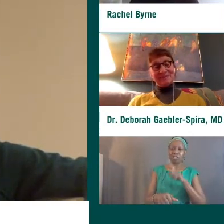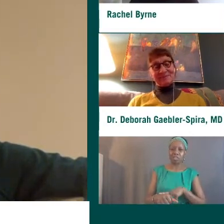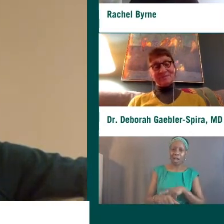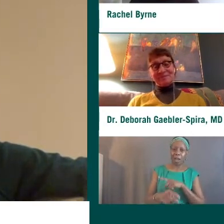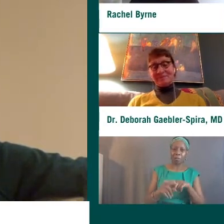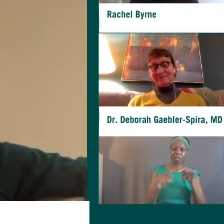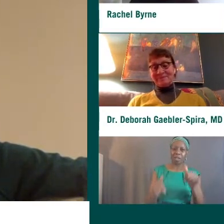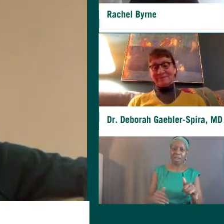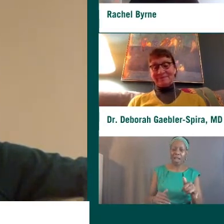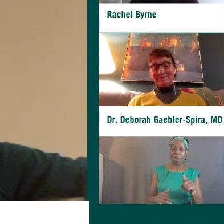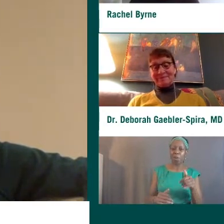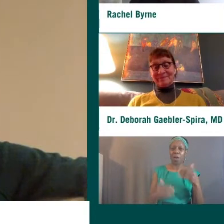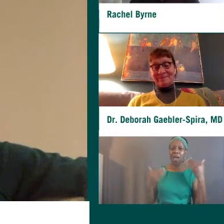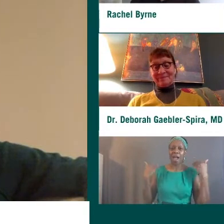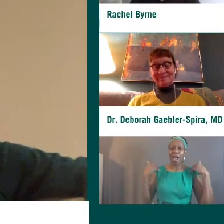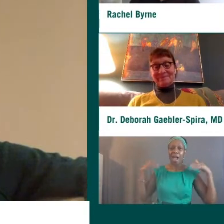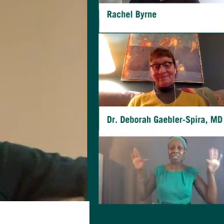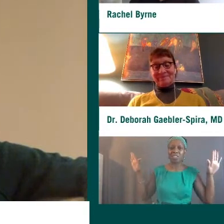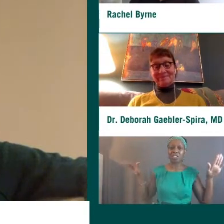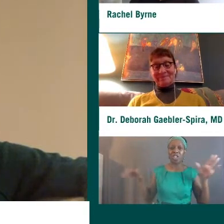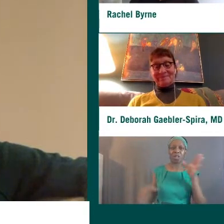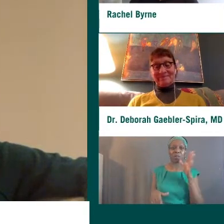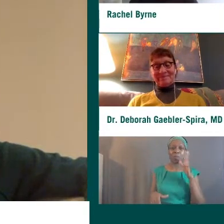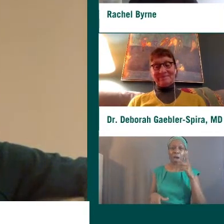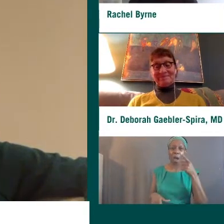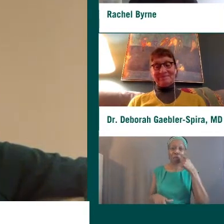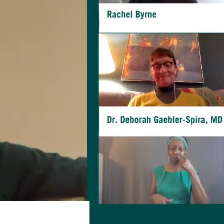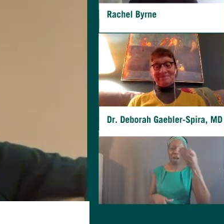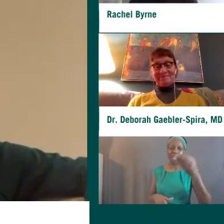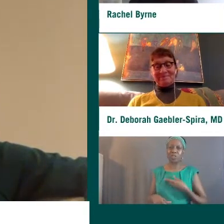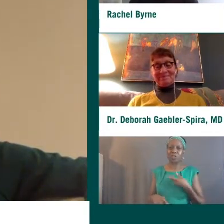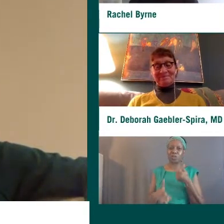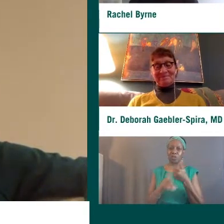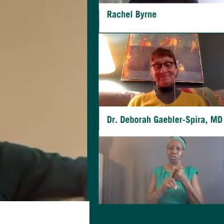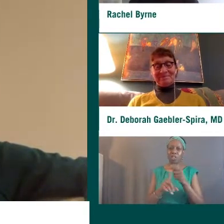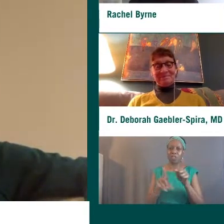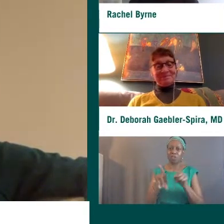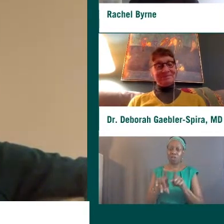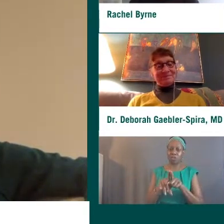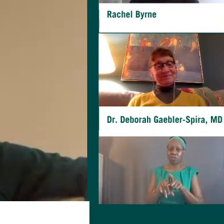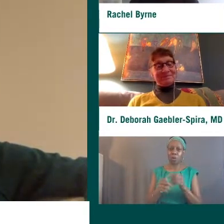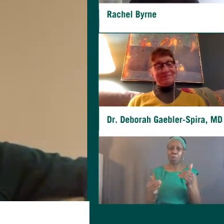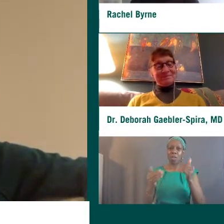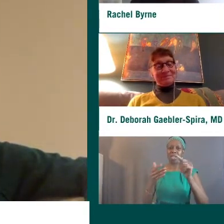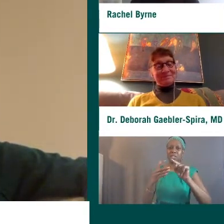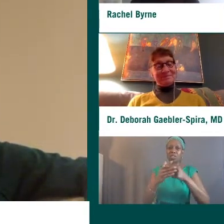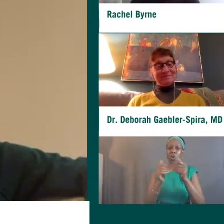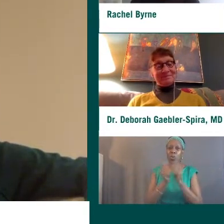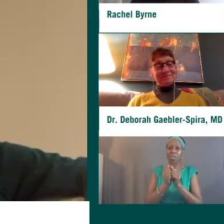and get you to sort of introduce yourself as well. But you know, let's start back at the beginning